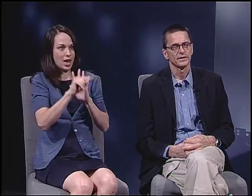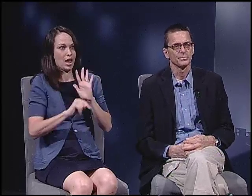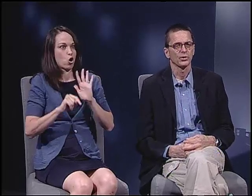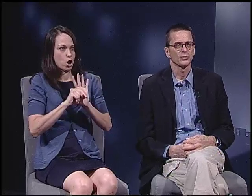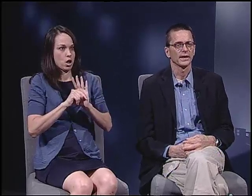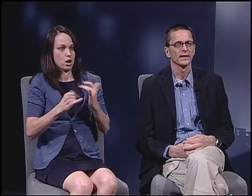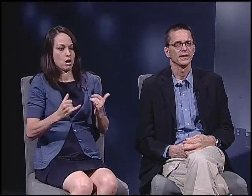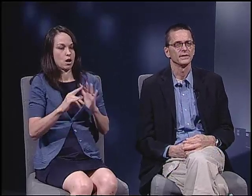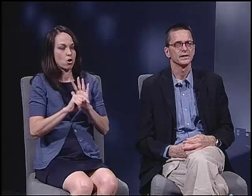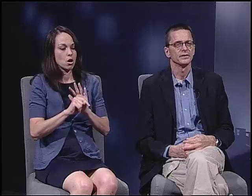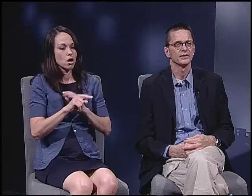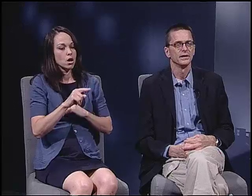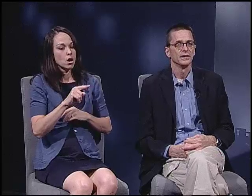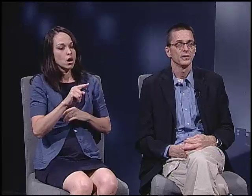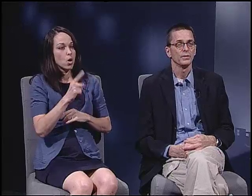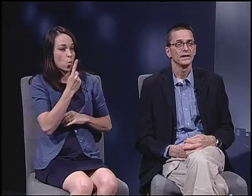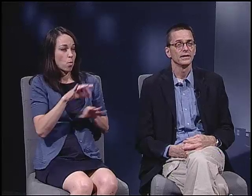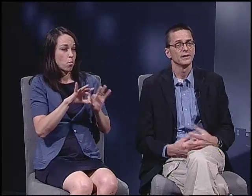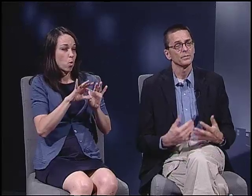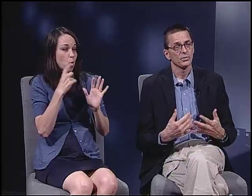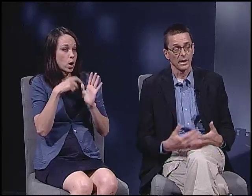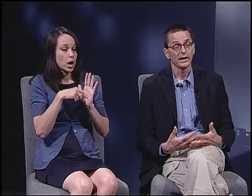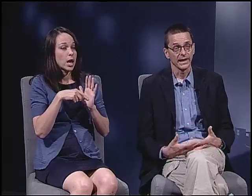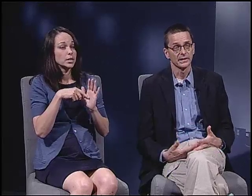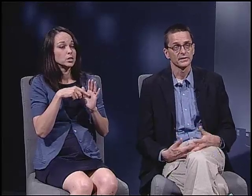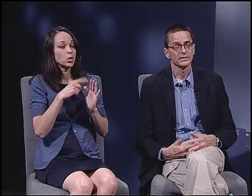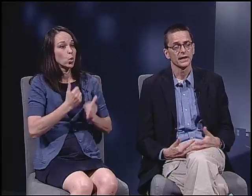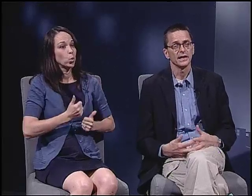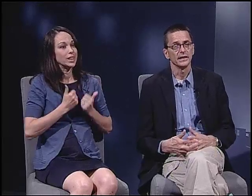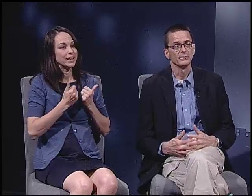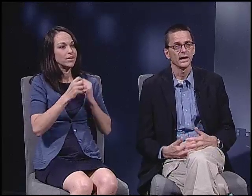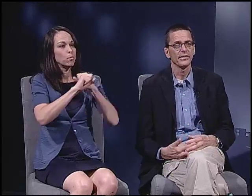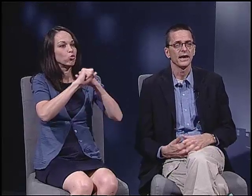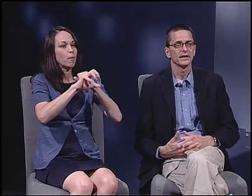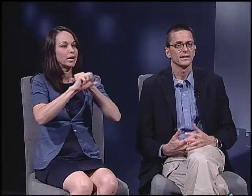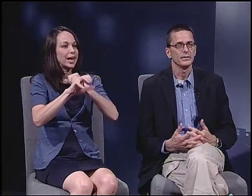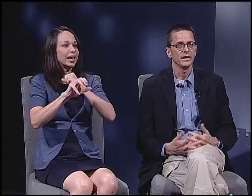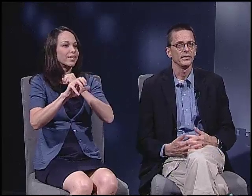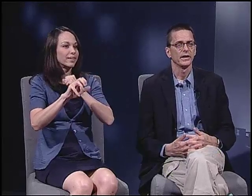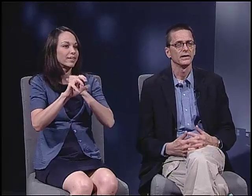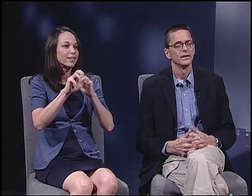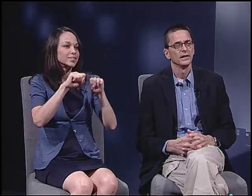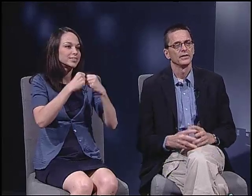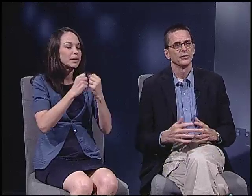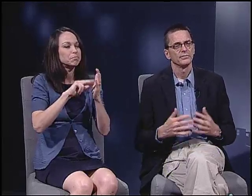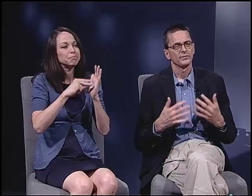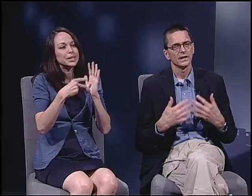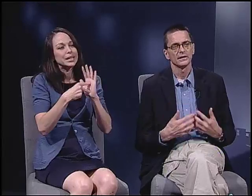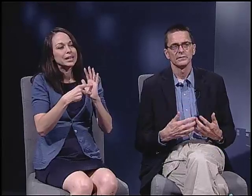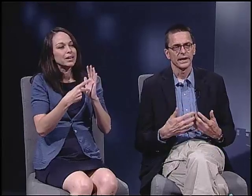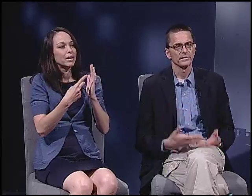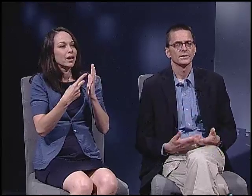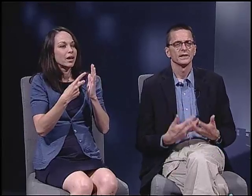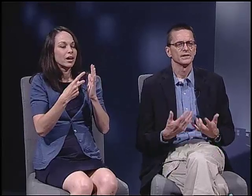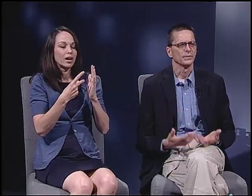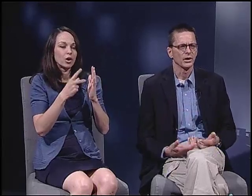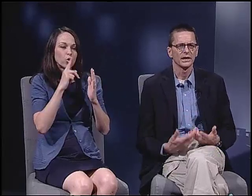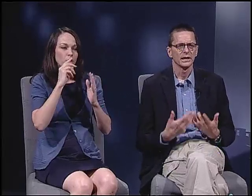to recognize is we live in a propaganda society. By that, I mean that the flood of advertising, marketing,